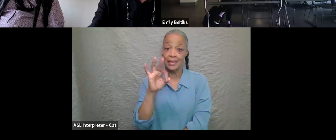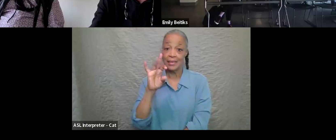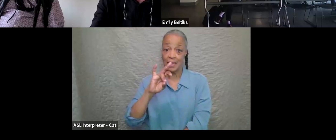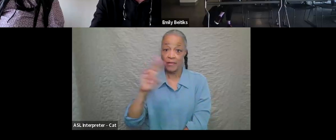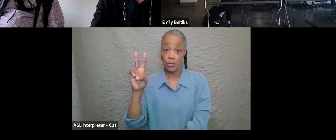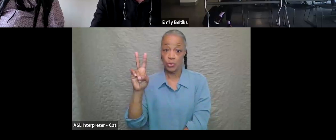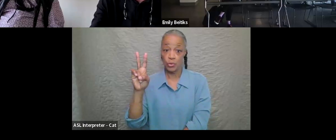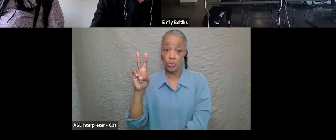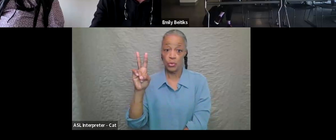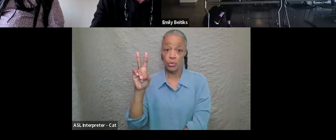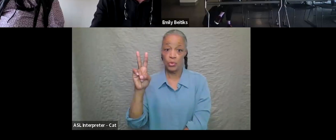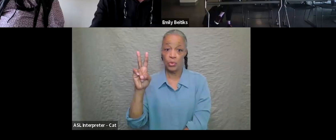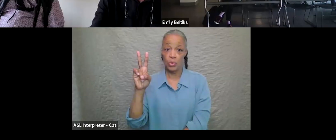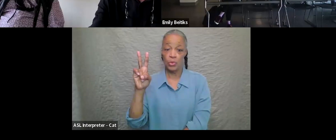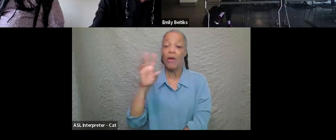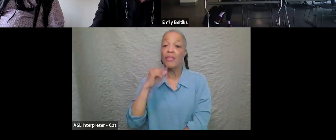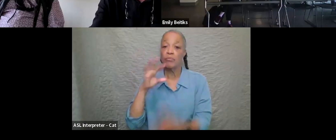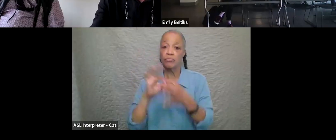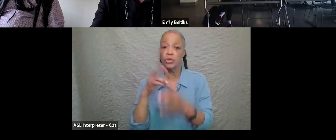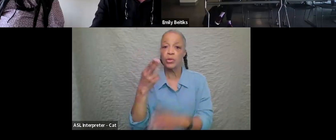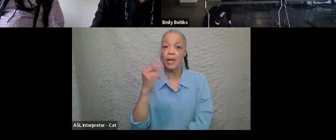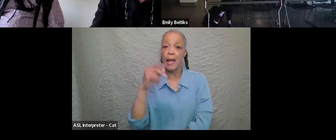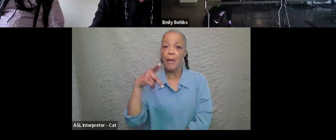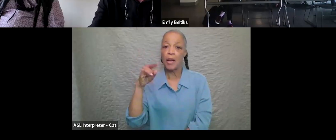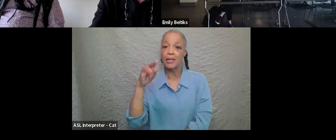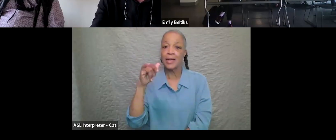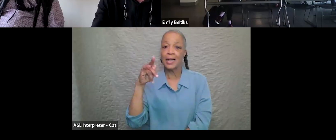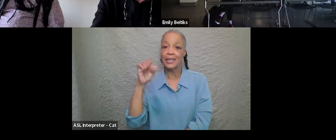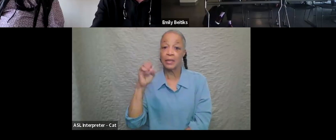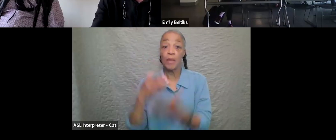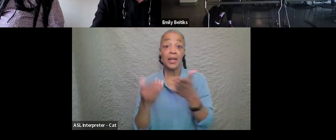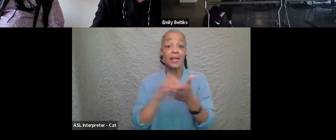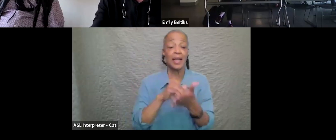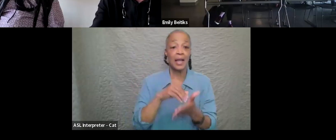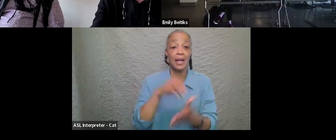But, again, Mike Wilkins, tormented by this.